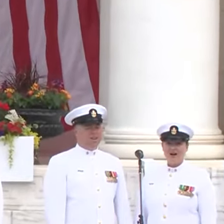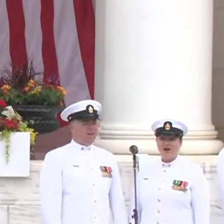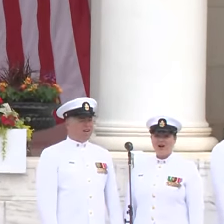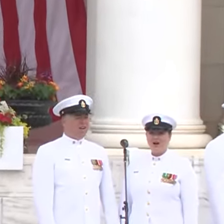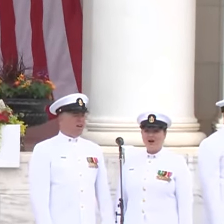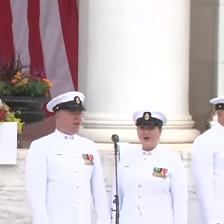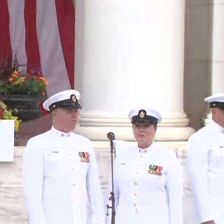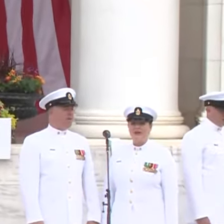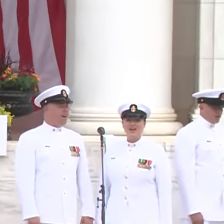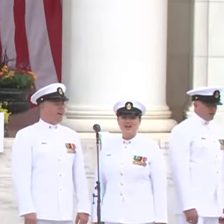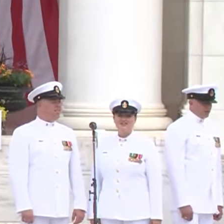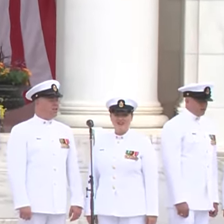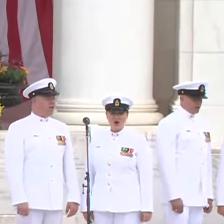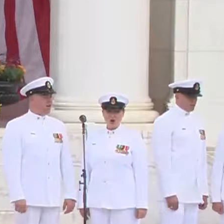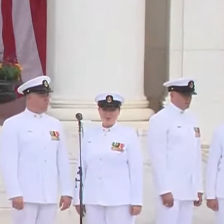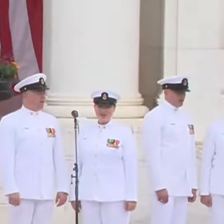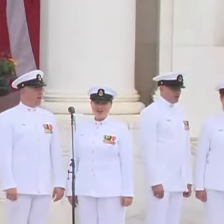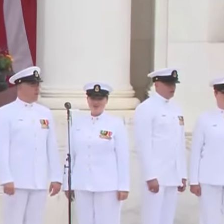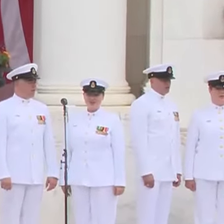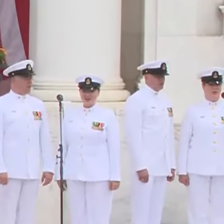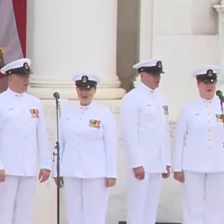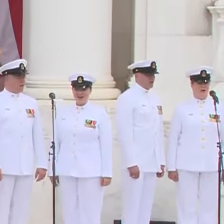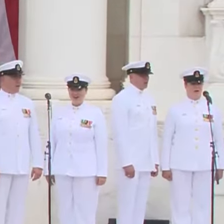Chorus: God bless America